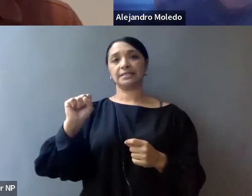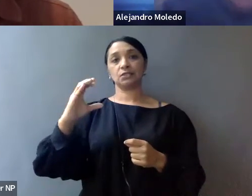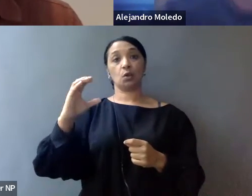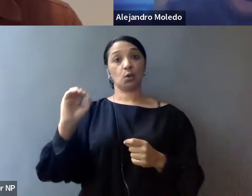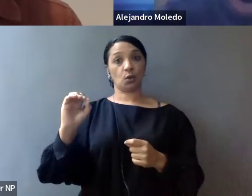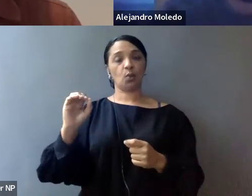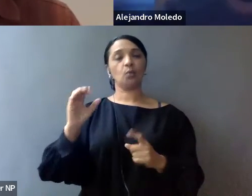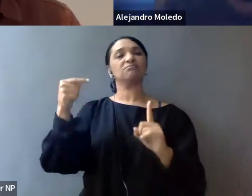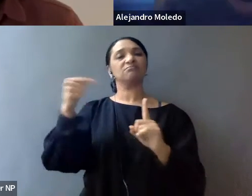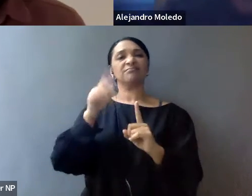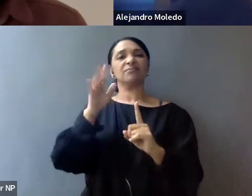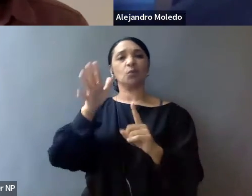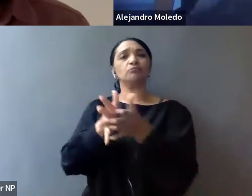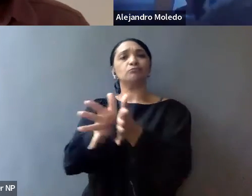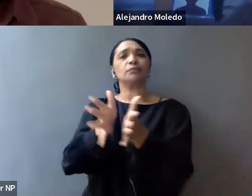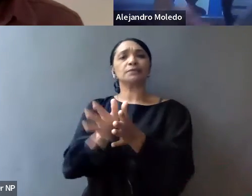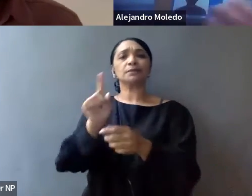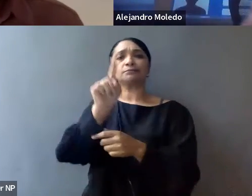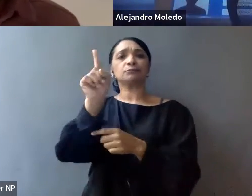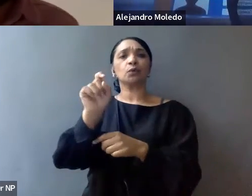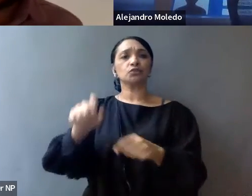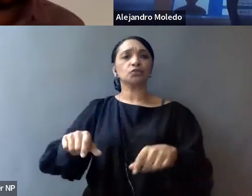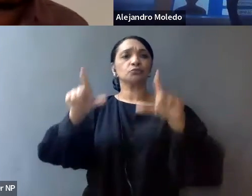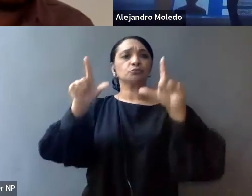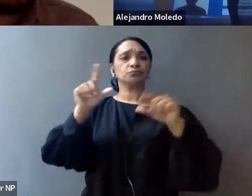for him to ask a question, as the chat is not accessible.